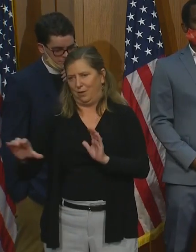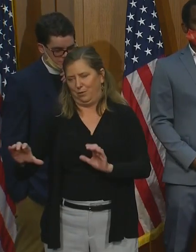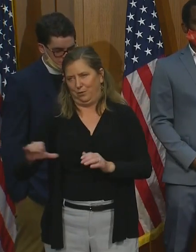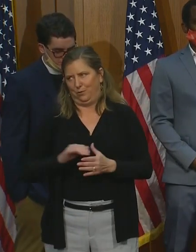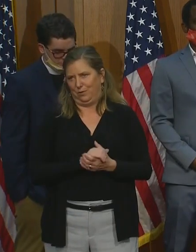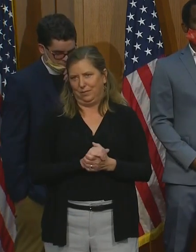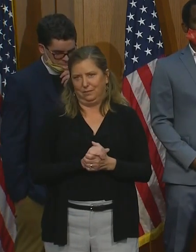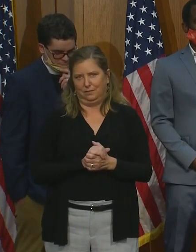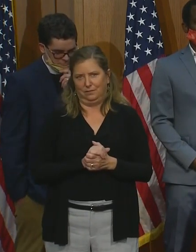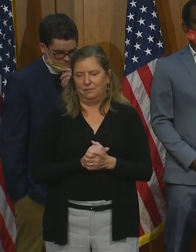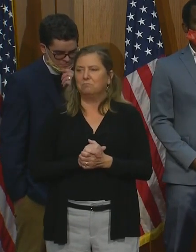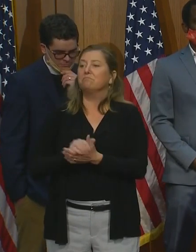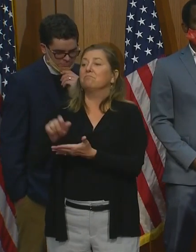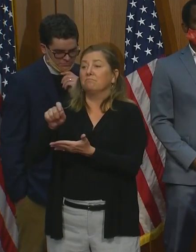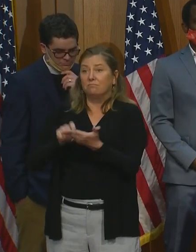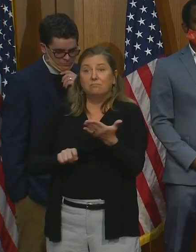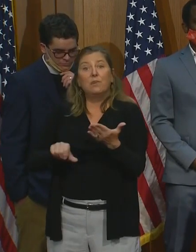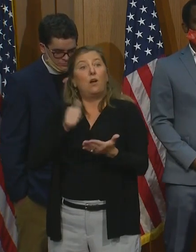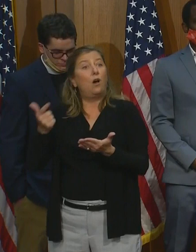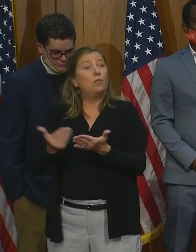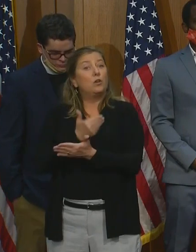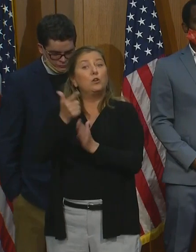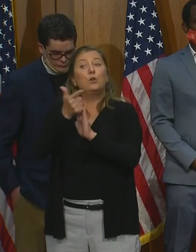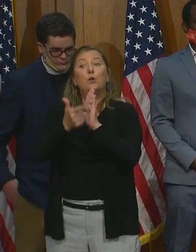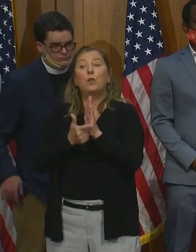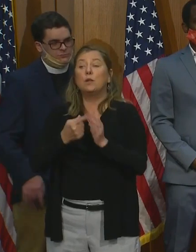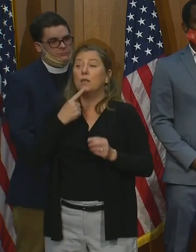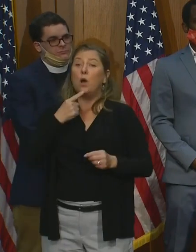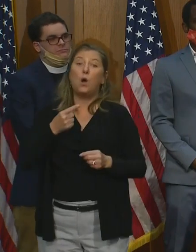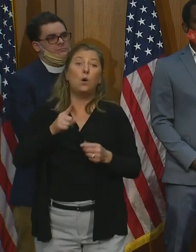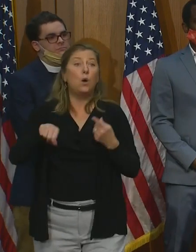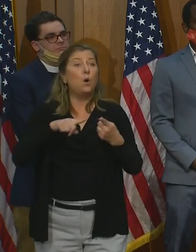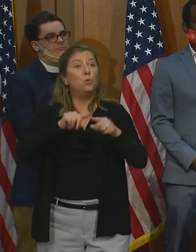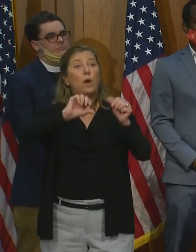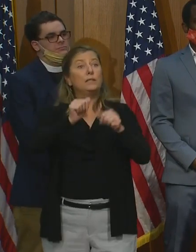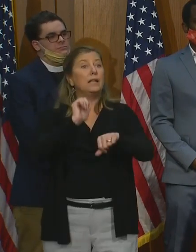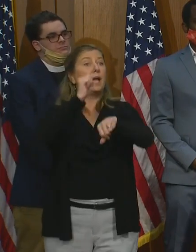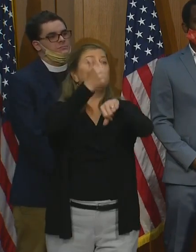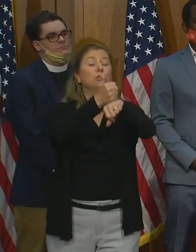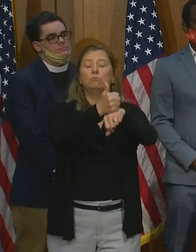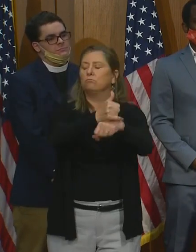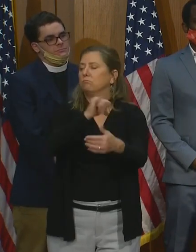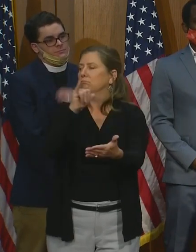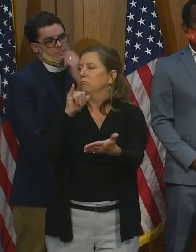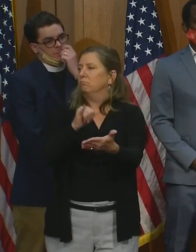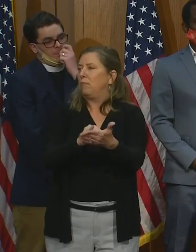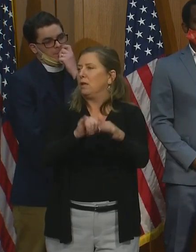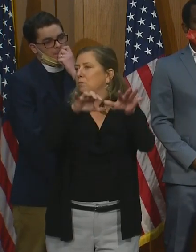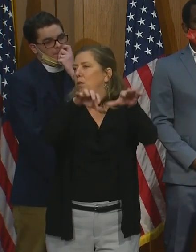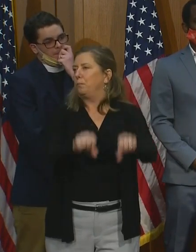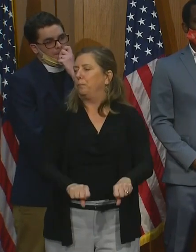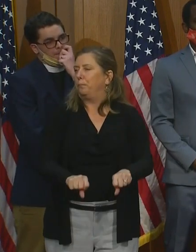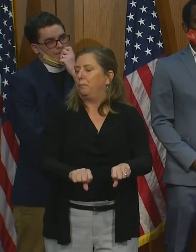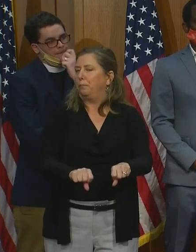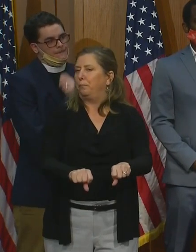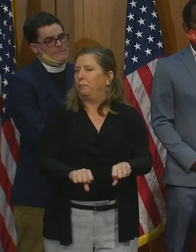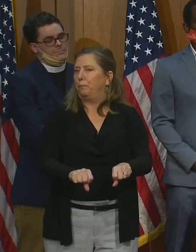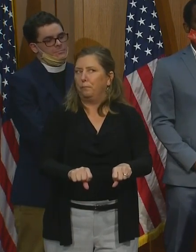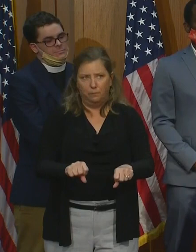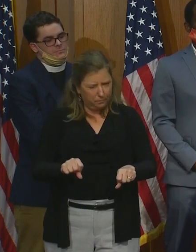THESE LAWS KNEW WHAT THEY WERE DOING. THEY WROTE OTHER NEW LAWS TO SAY THAT ONCE THE